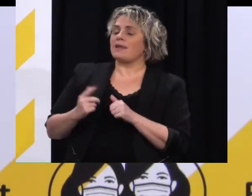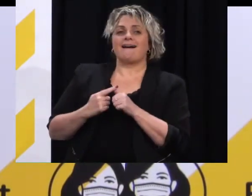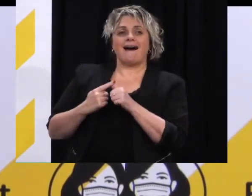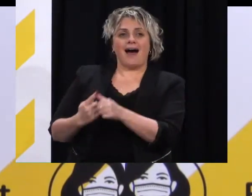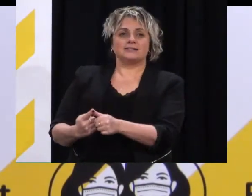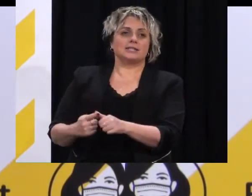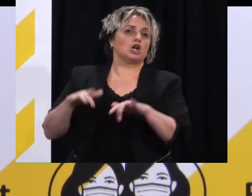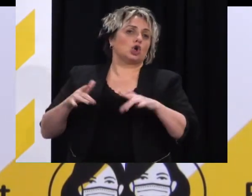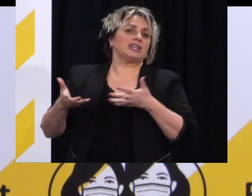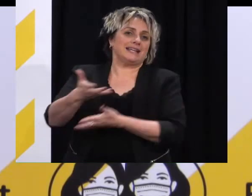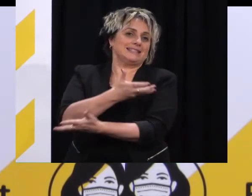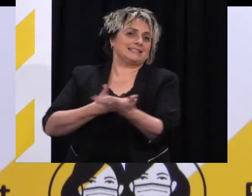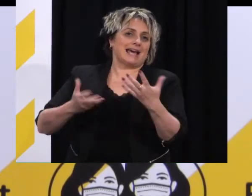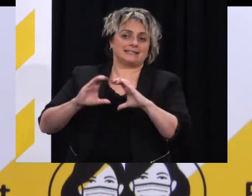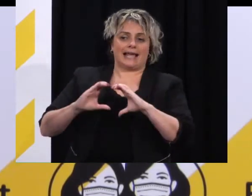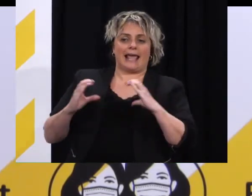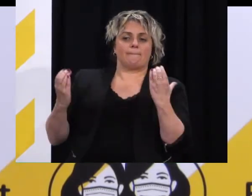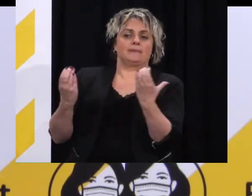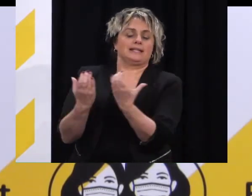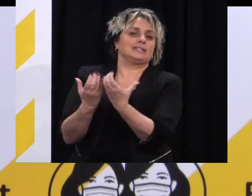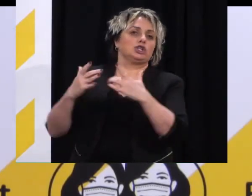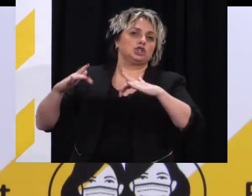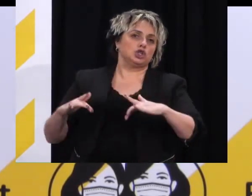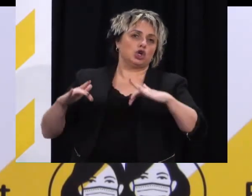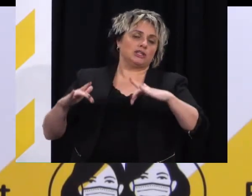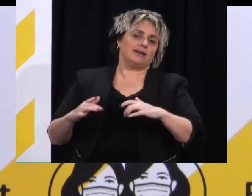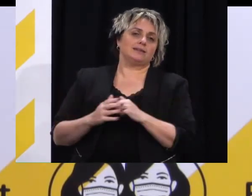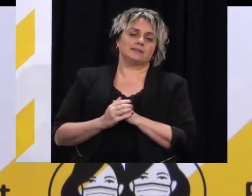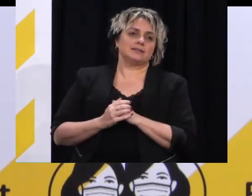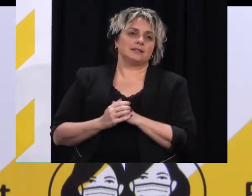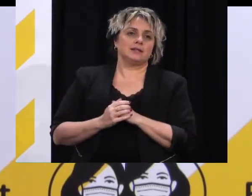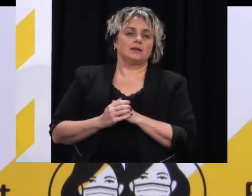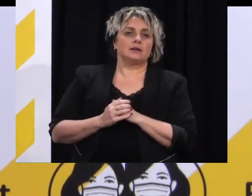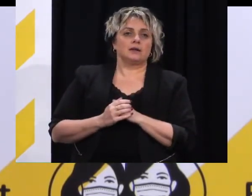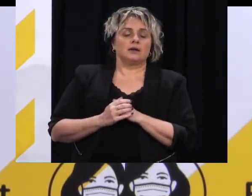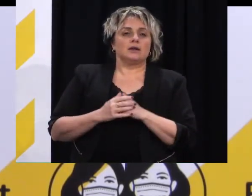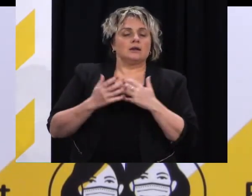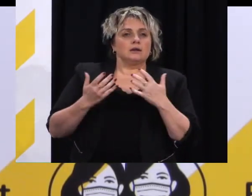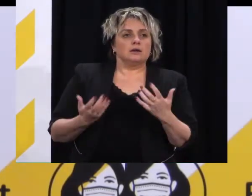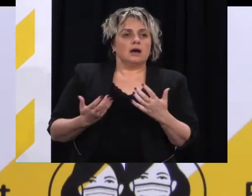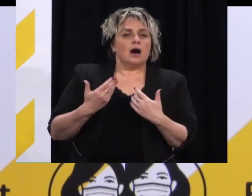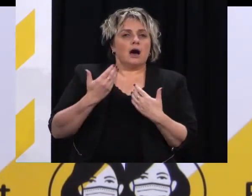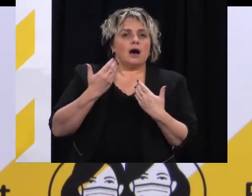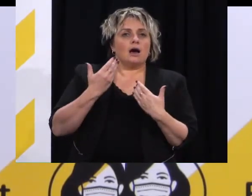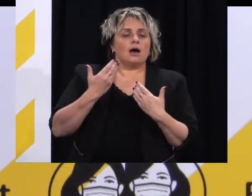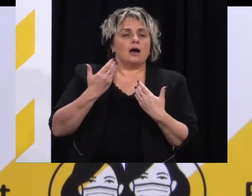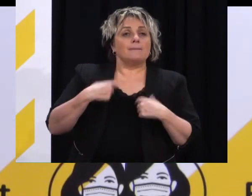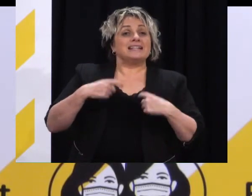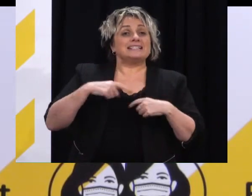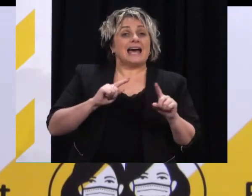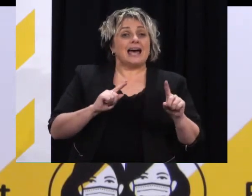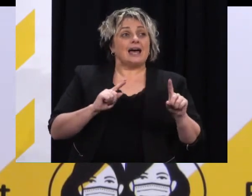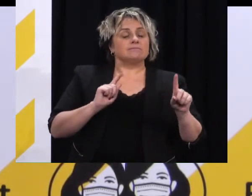during lockdown, any thought around that at all or is that